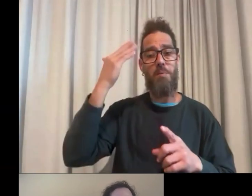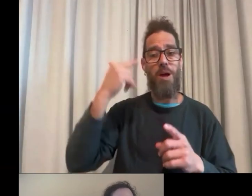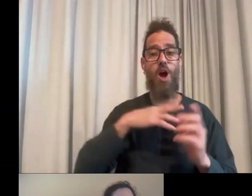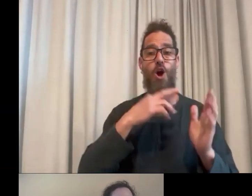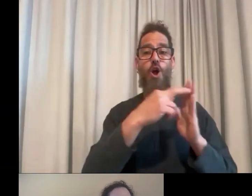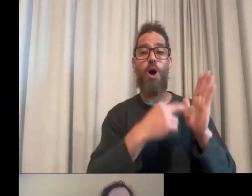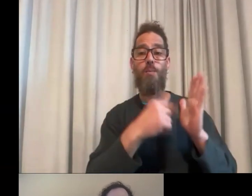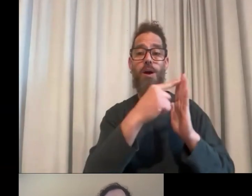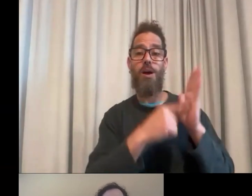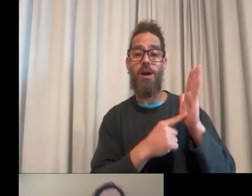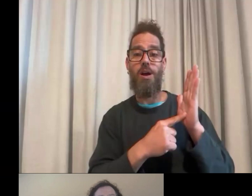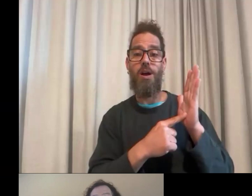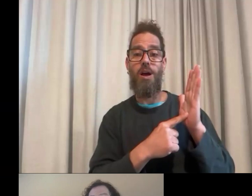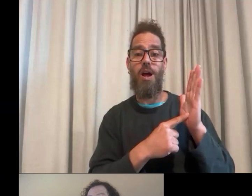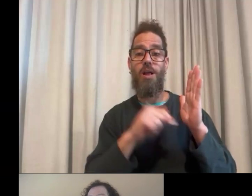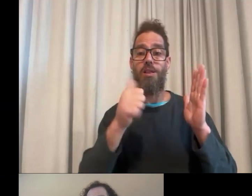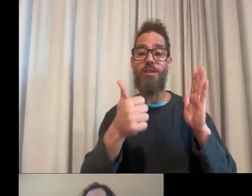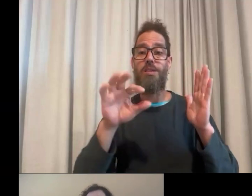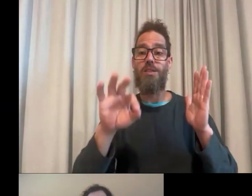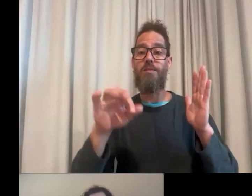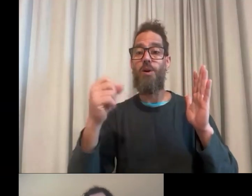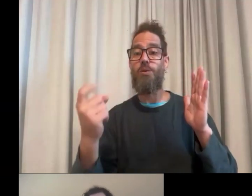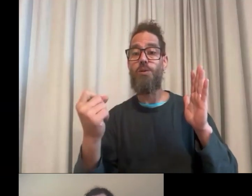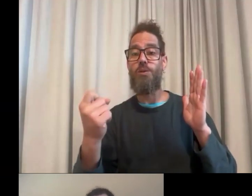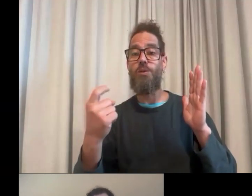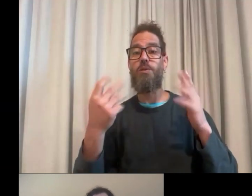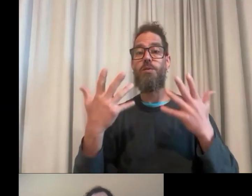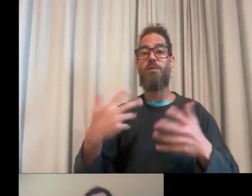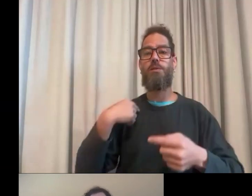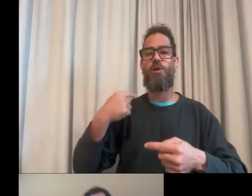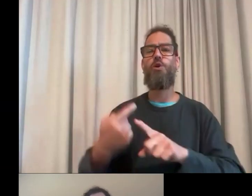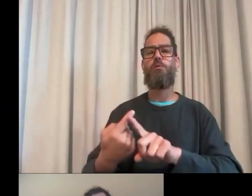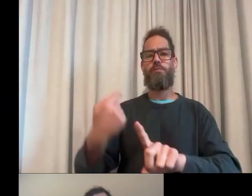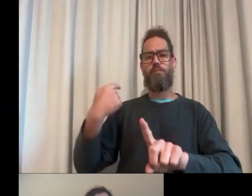So that takes care of Clauses 9, 10 and 11. I promise to circle back to Clause 4,